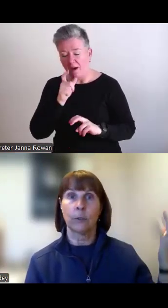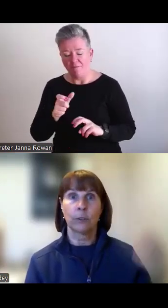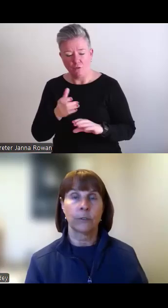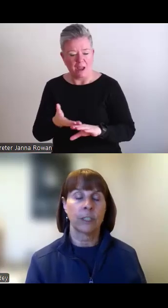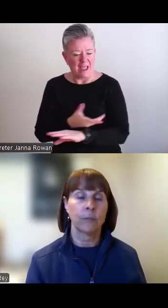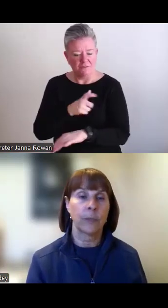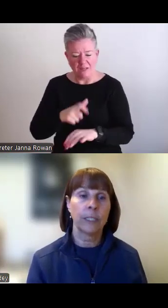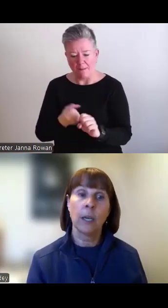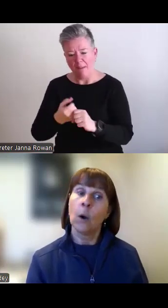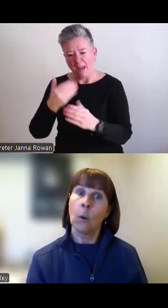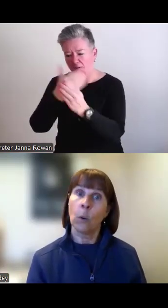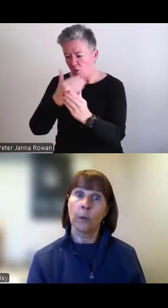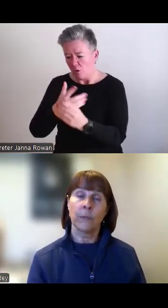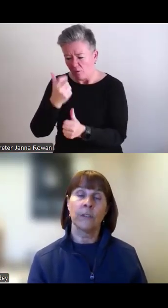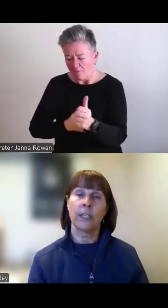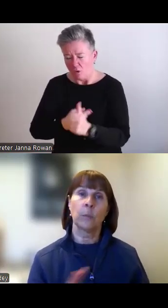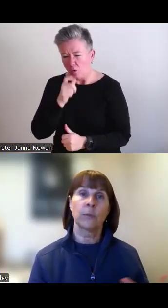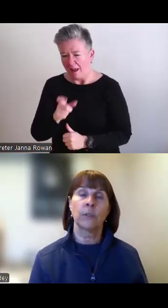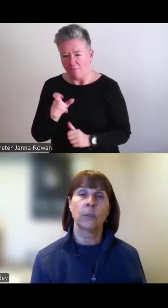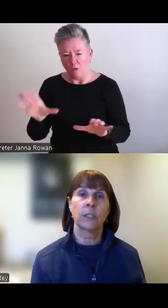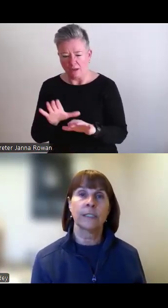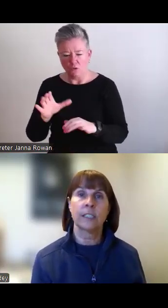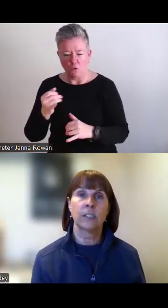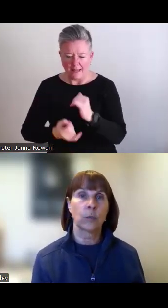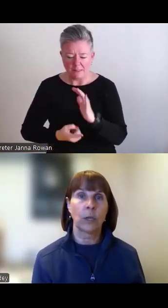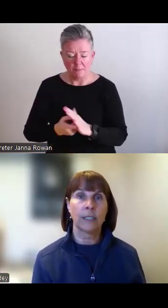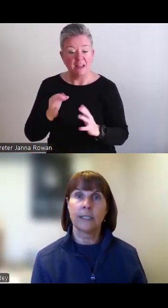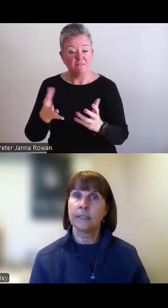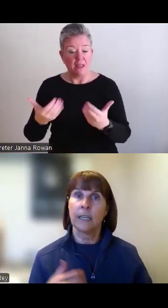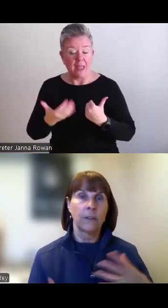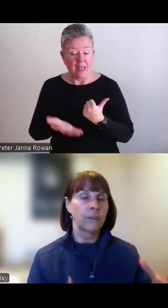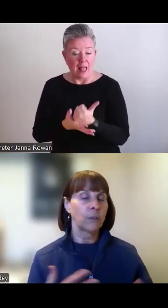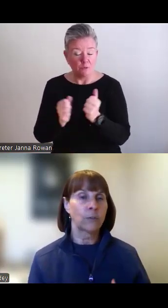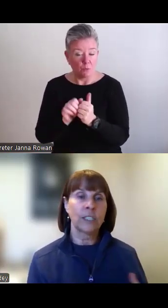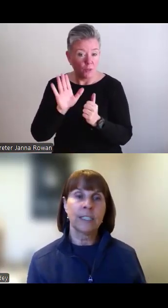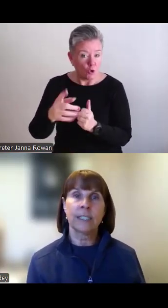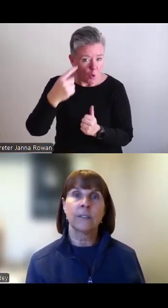make a folder for everybody. Or, if it helps with your organizational process, feel free to